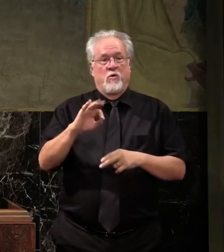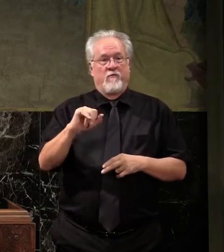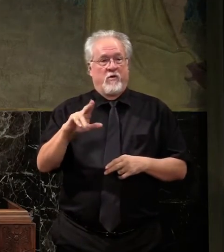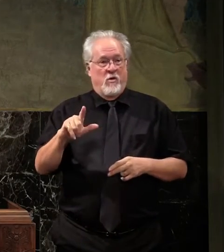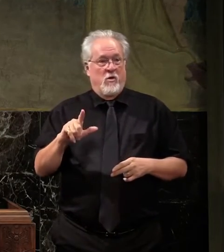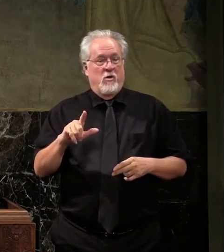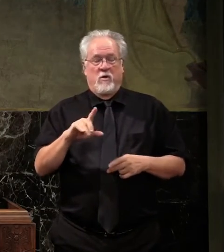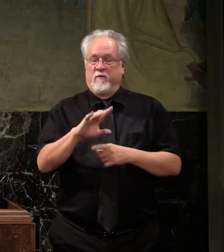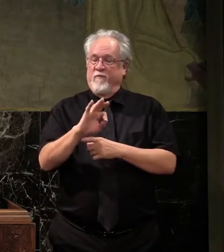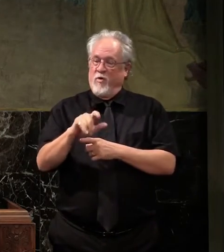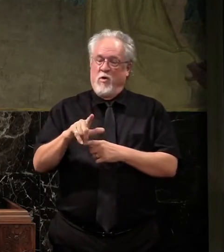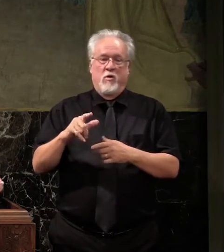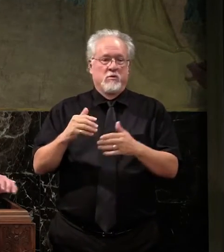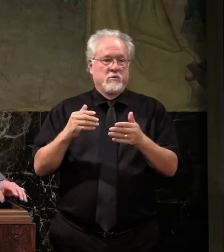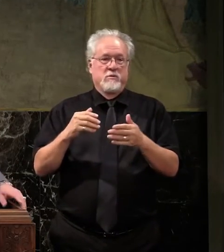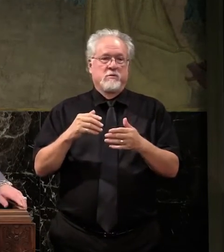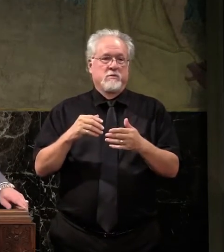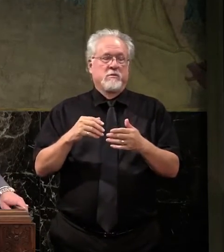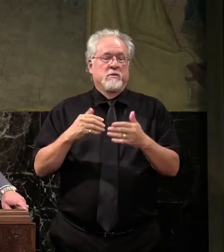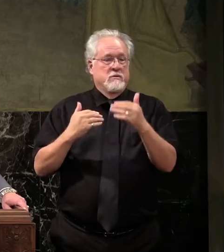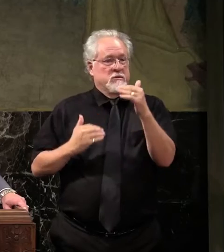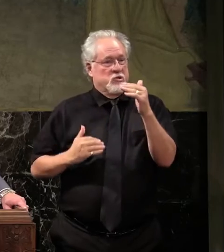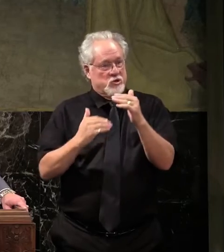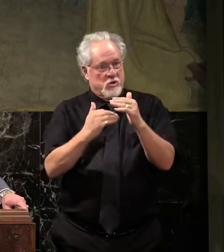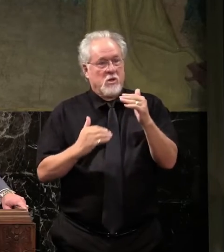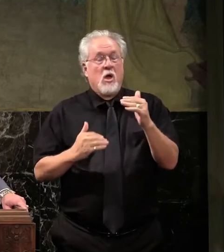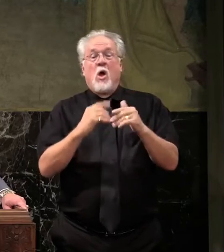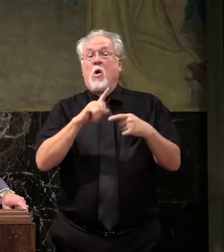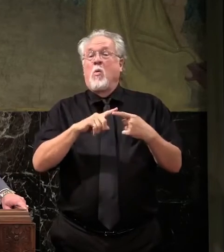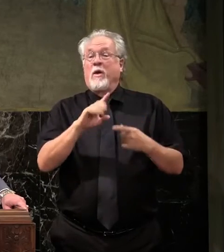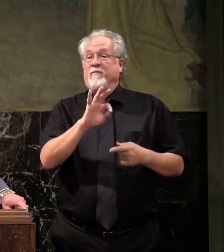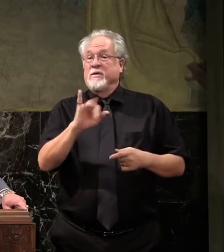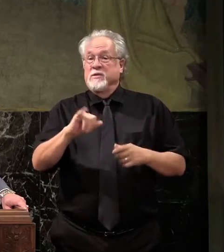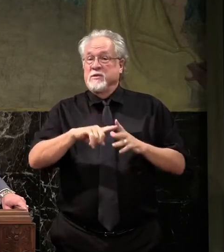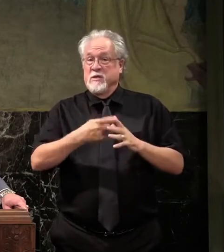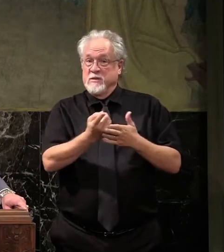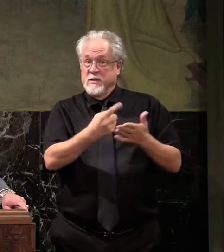preparation for tha, next week when the fiscal year starts and we had a budget